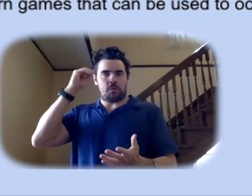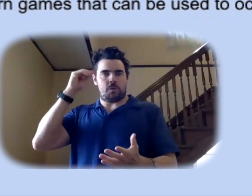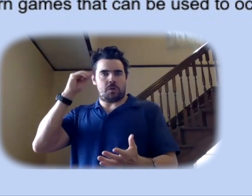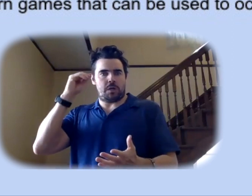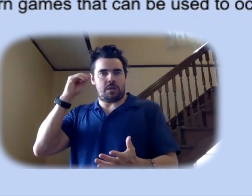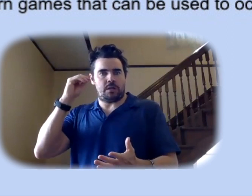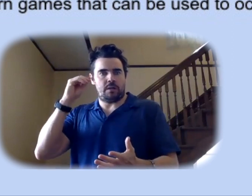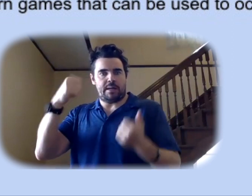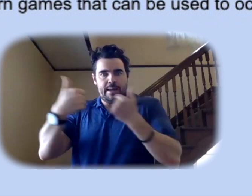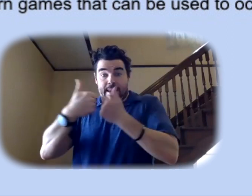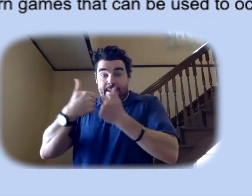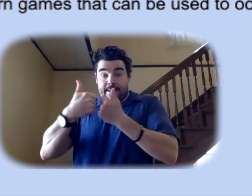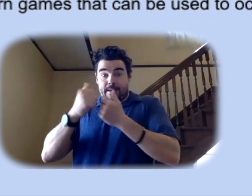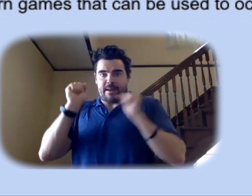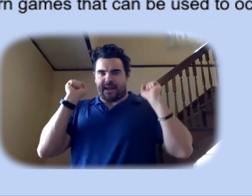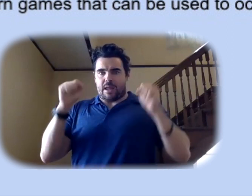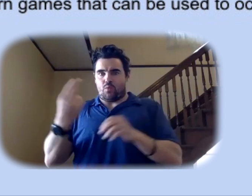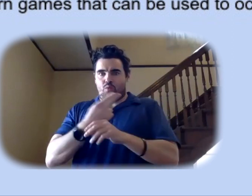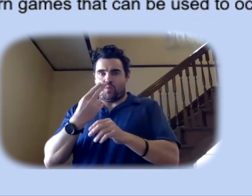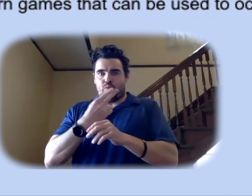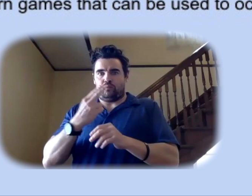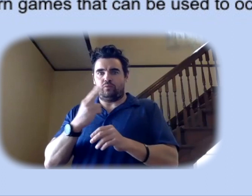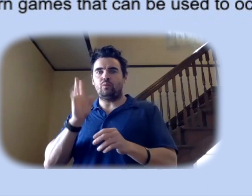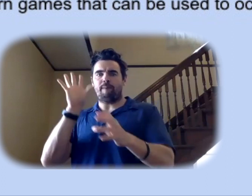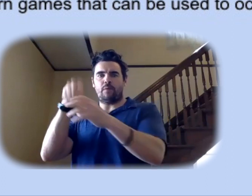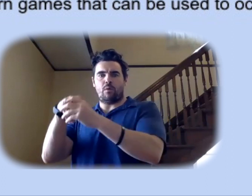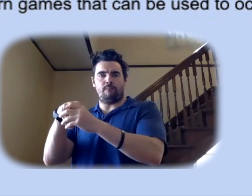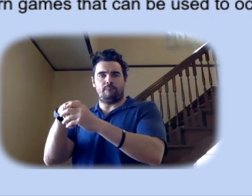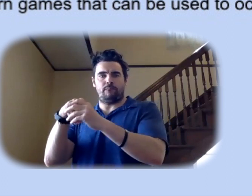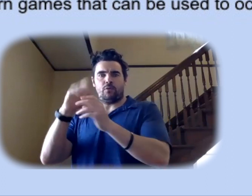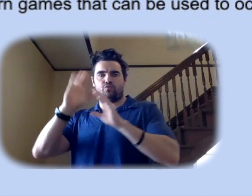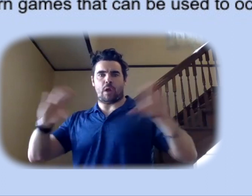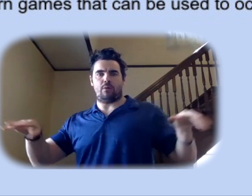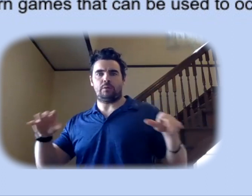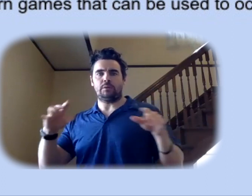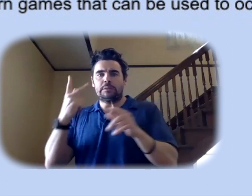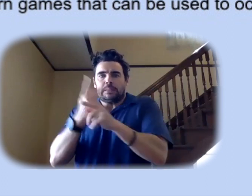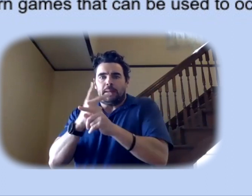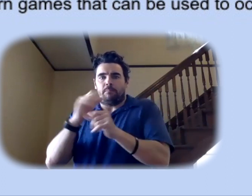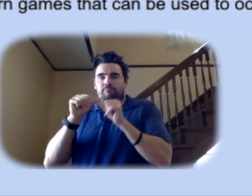Lastly, we hope that you learn that games can be a good way to keep your kid engaged and